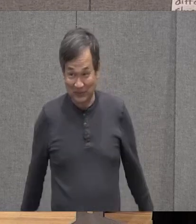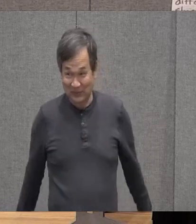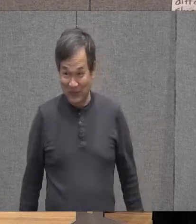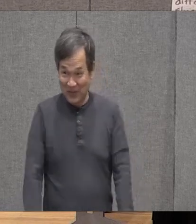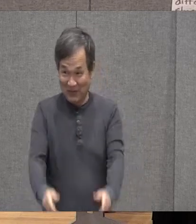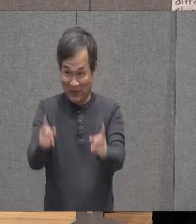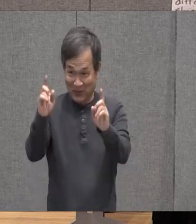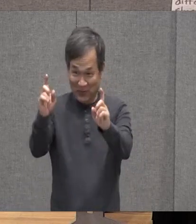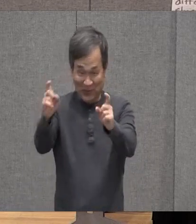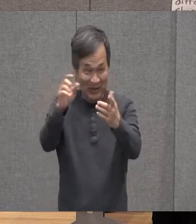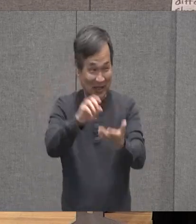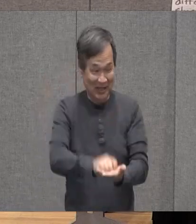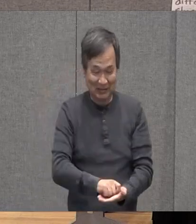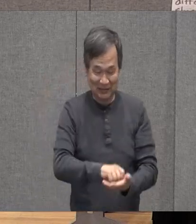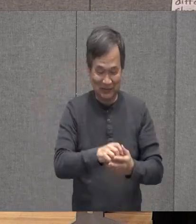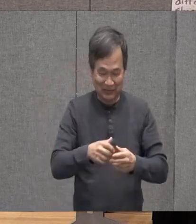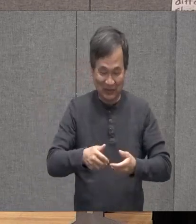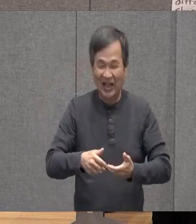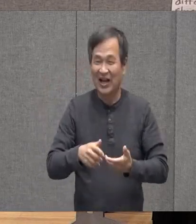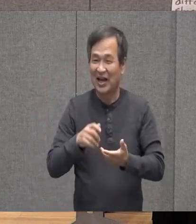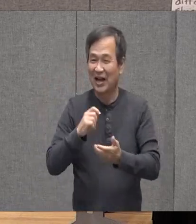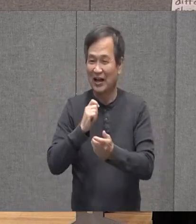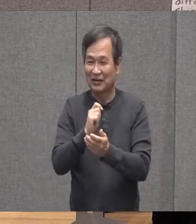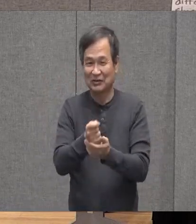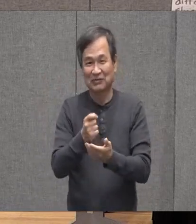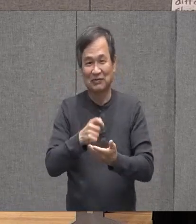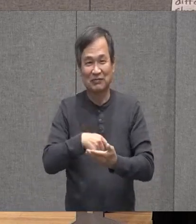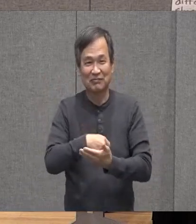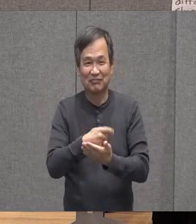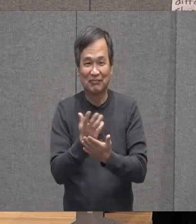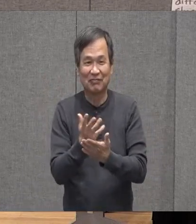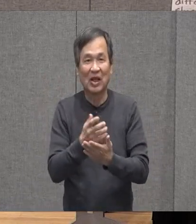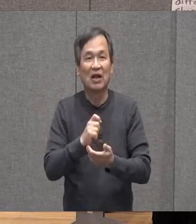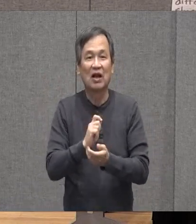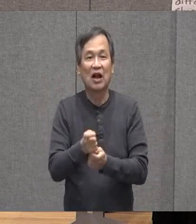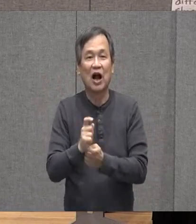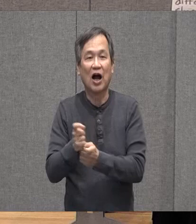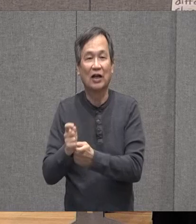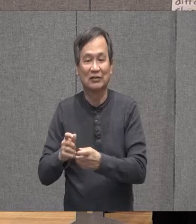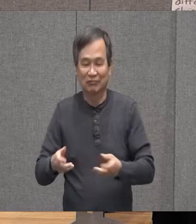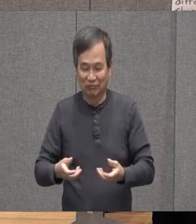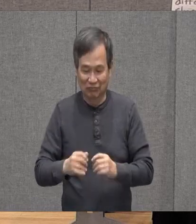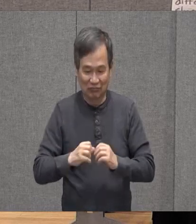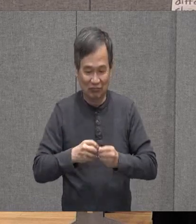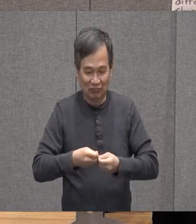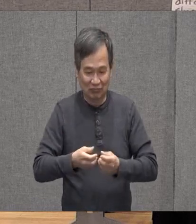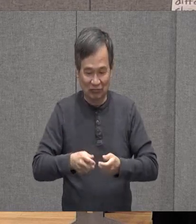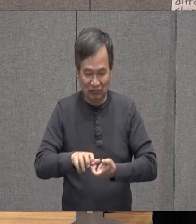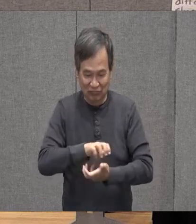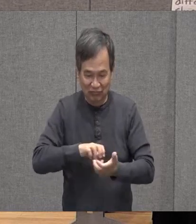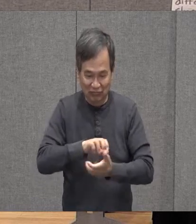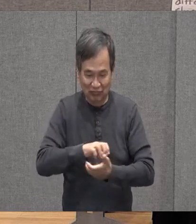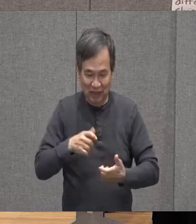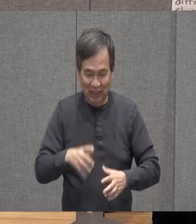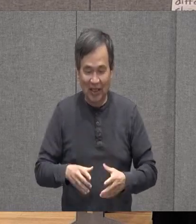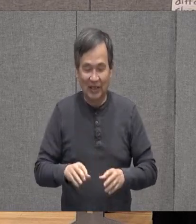I've already gone ahead and shuffled this deck of cards, and I've split them exactly in half. So Ms. Karnas has half,